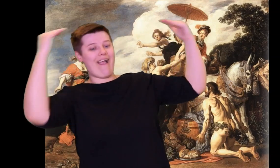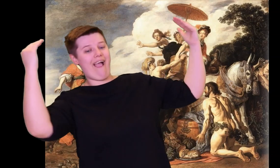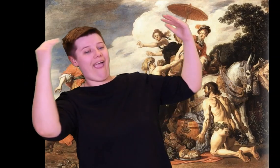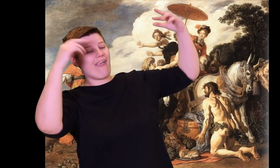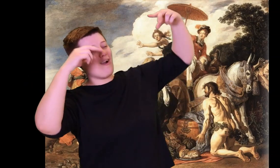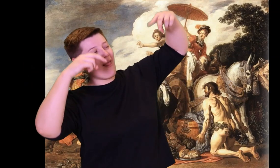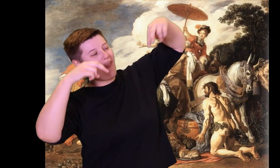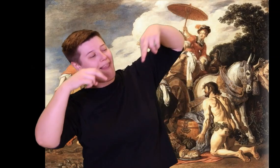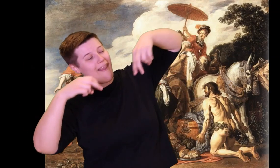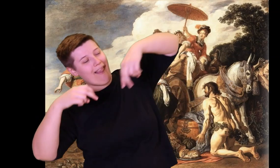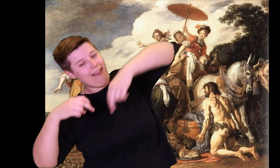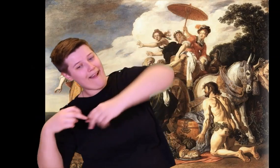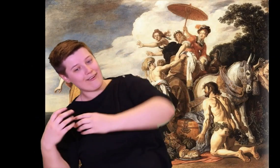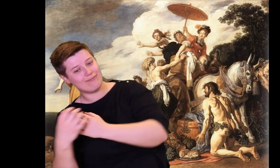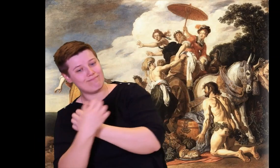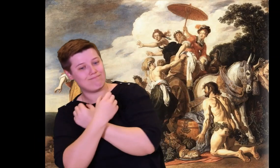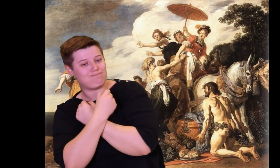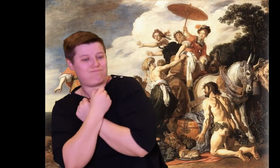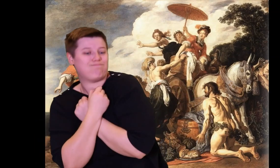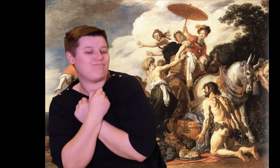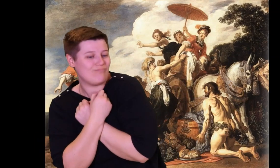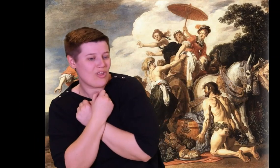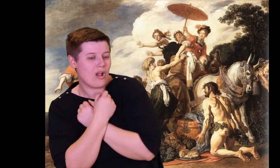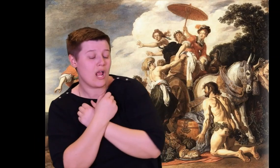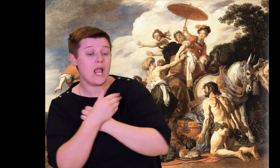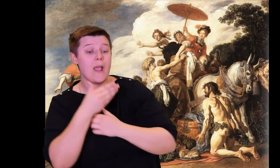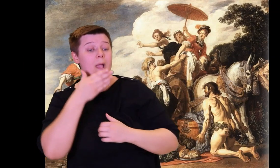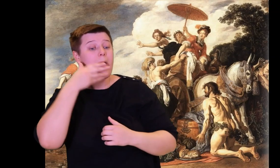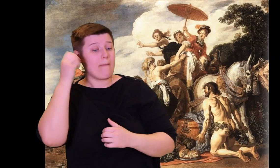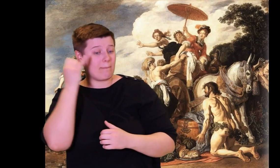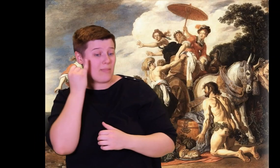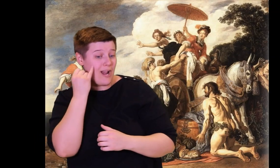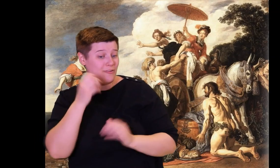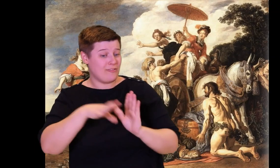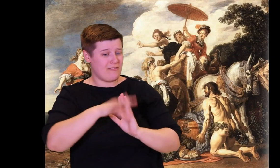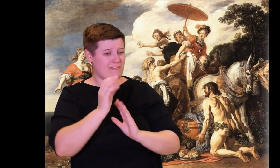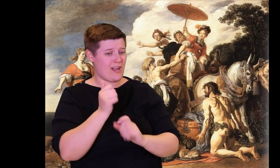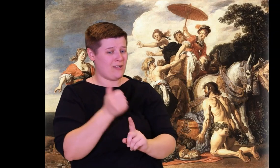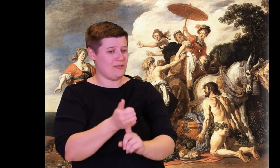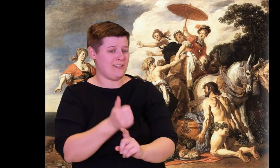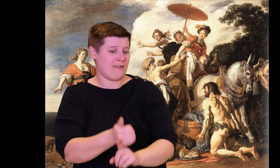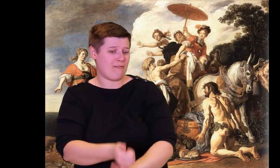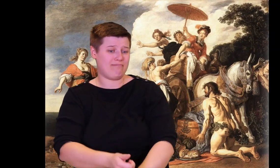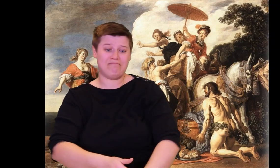The people in the town are proud; I worry that they may speak against me.